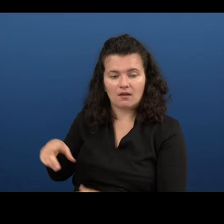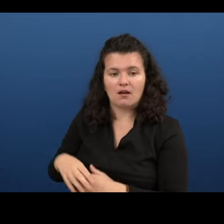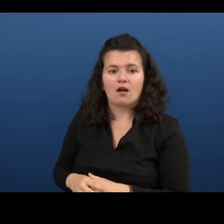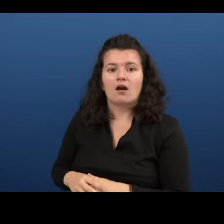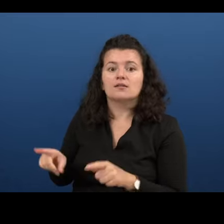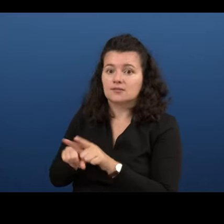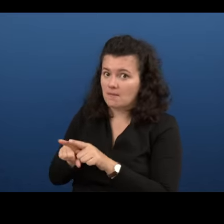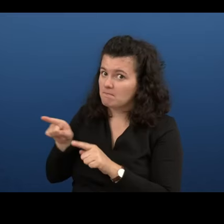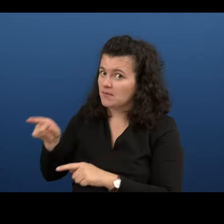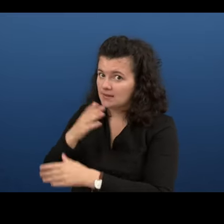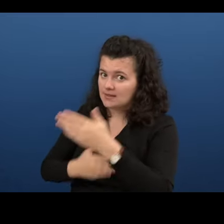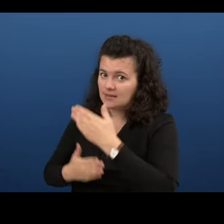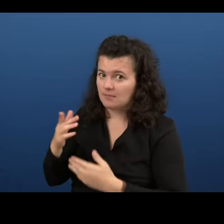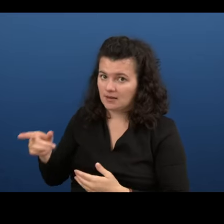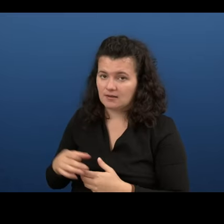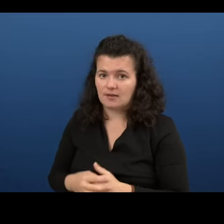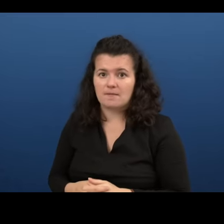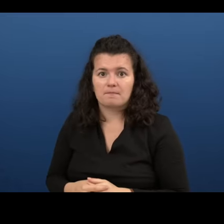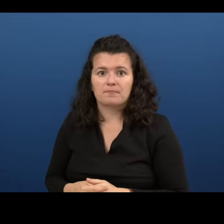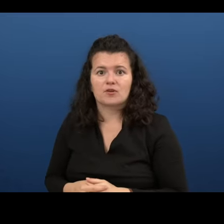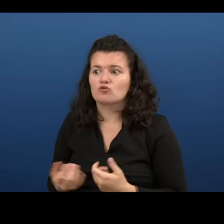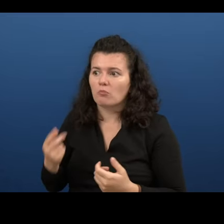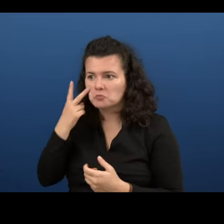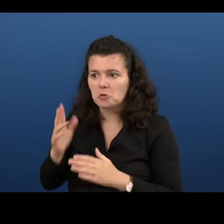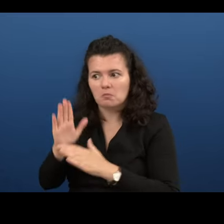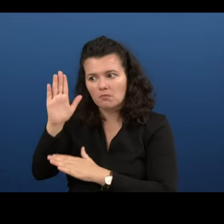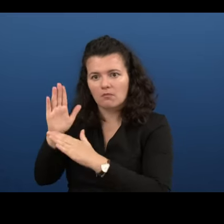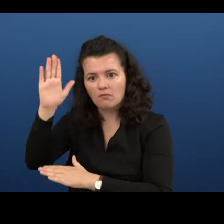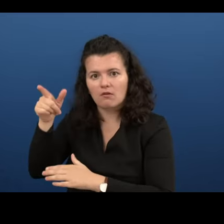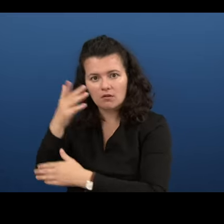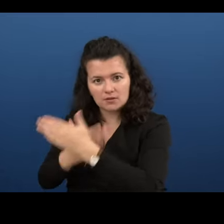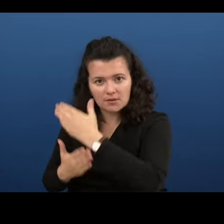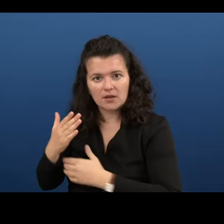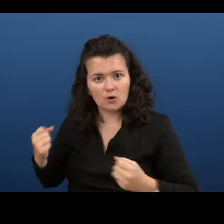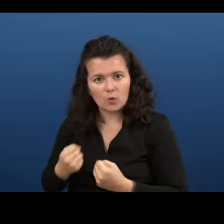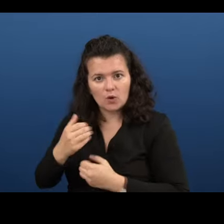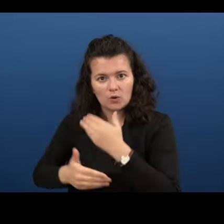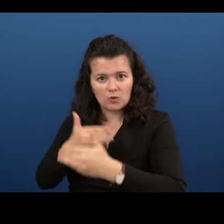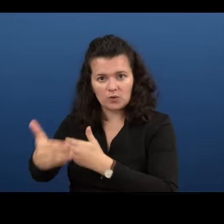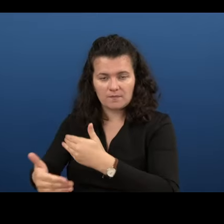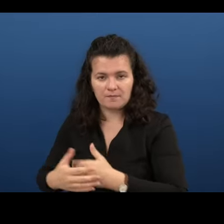12:07:39 And we are seeing the role of leadership and culture as key in driving the inclusion